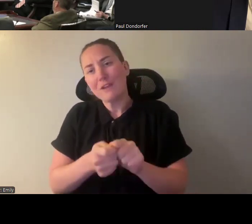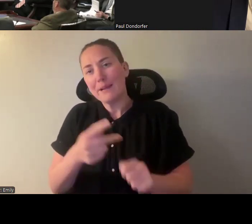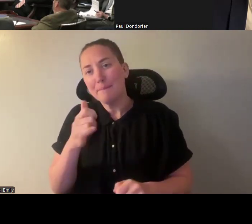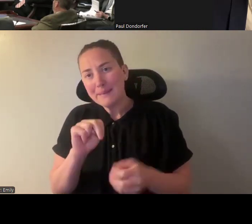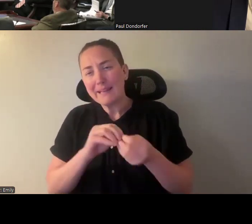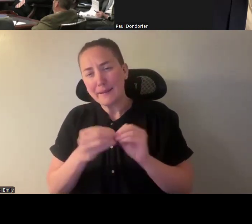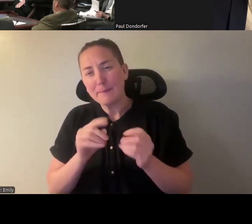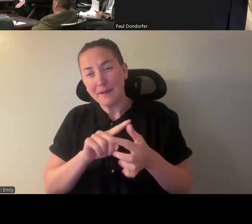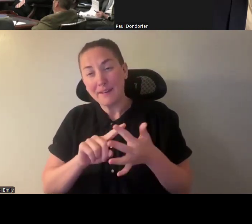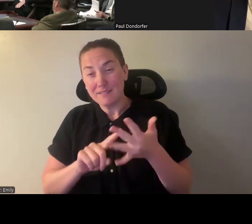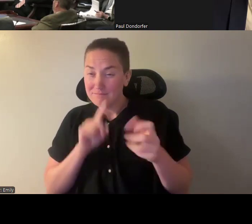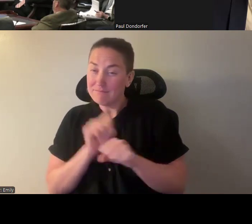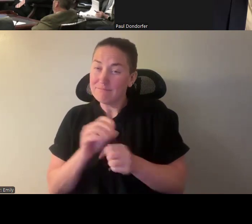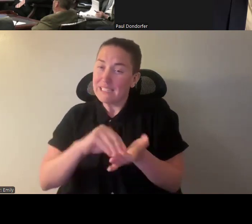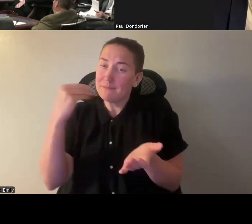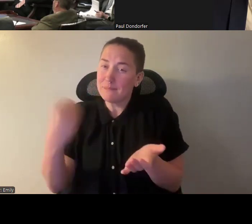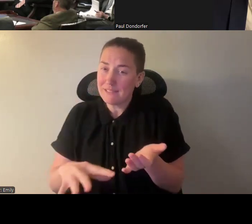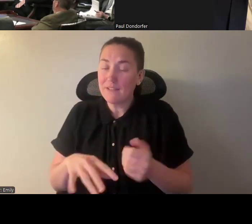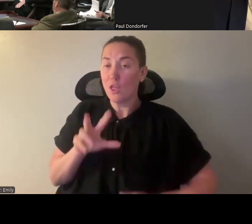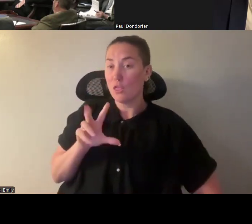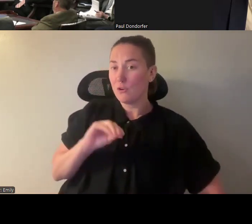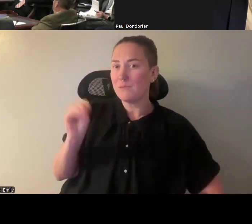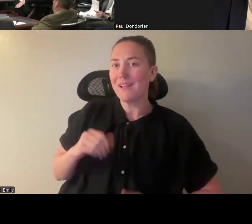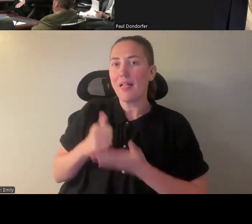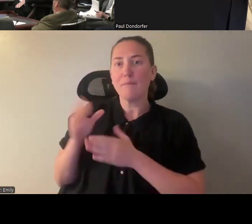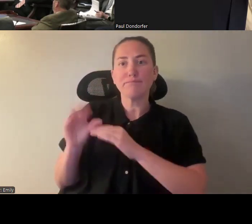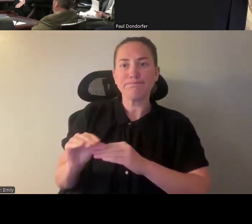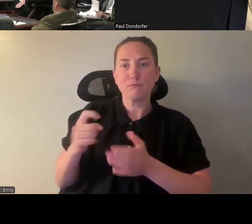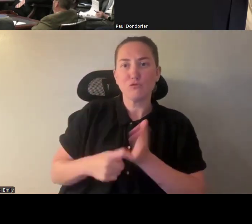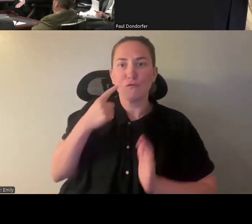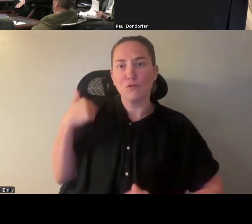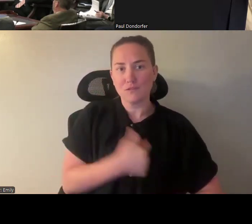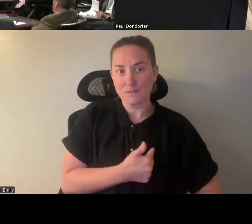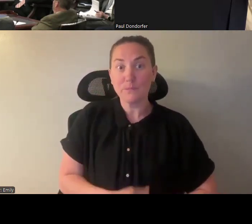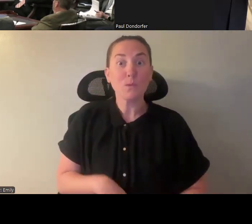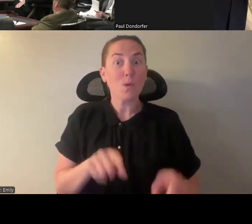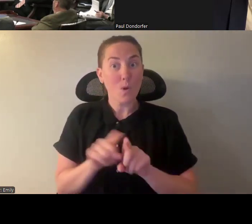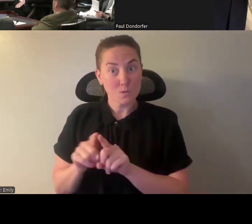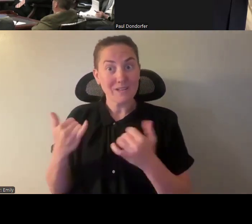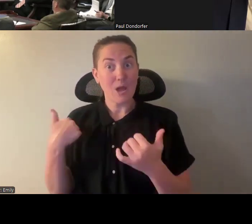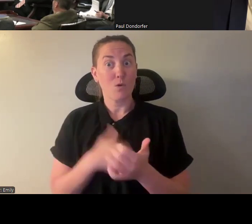a very real cost and the 30% helps offset that as well as we are now required to pay for security